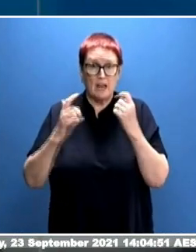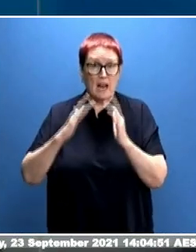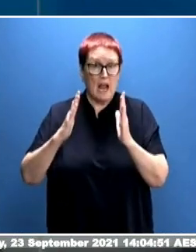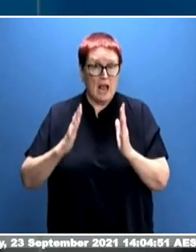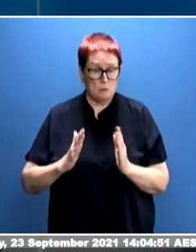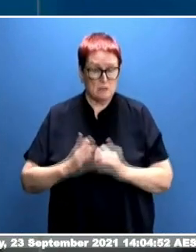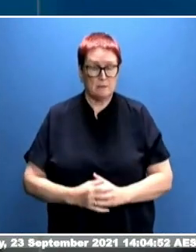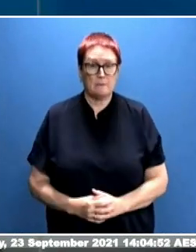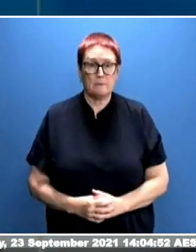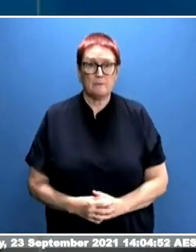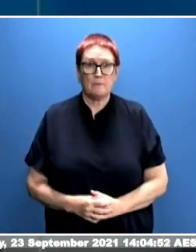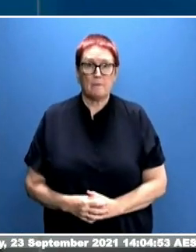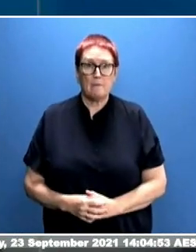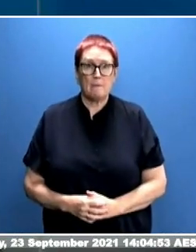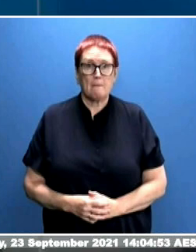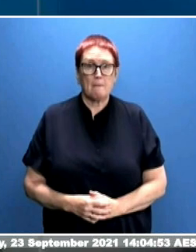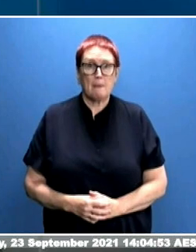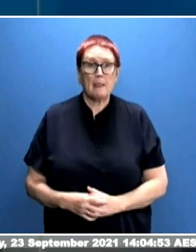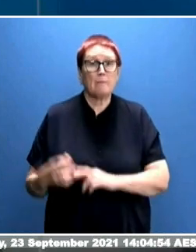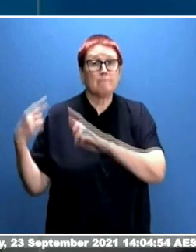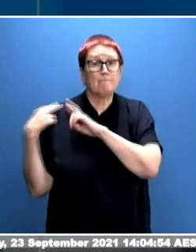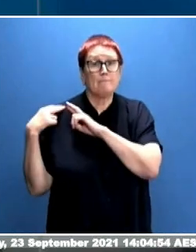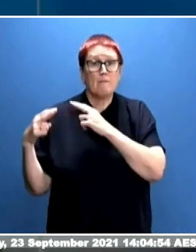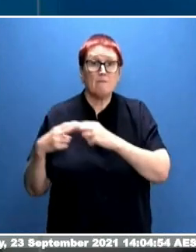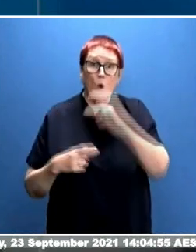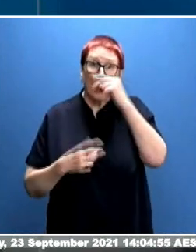I also have program responsibility for youth programs, youth justice